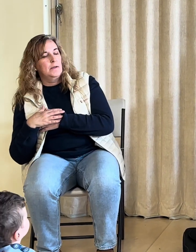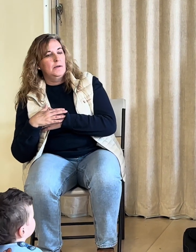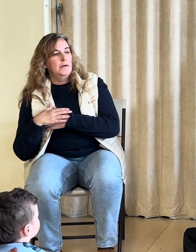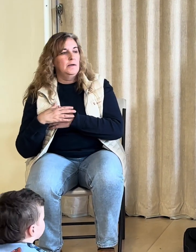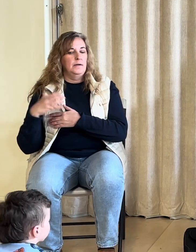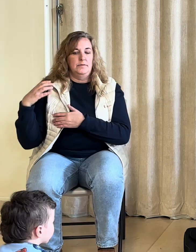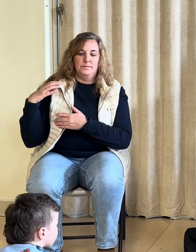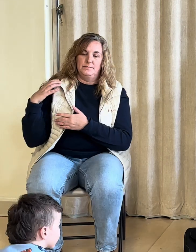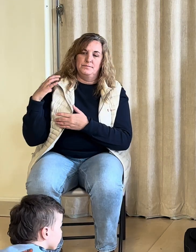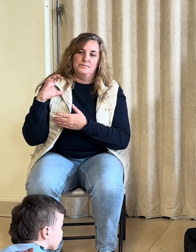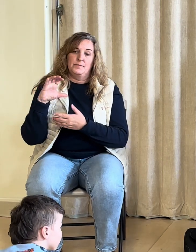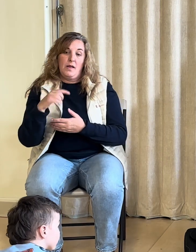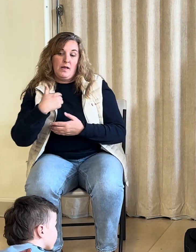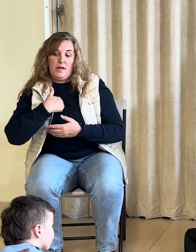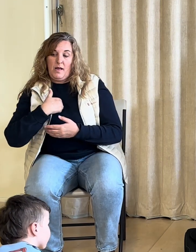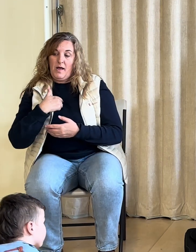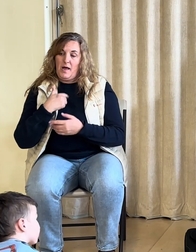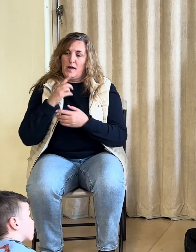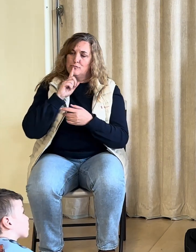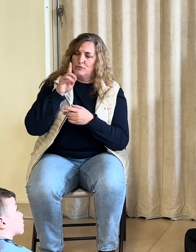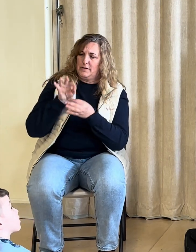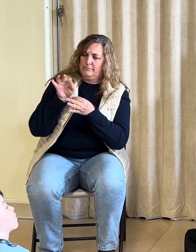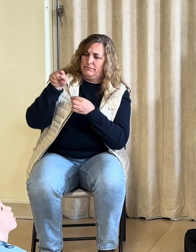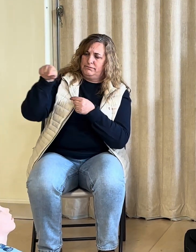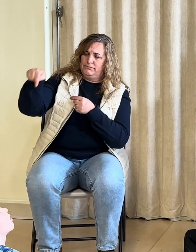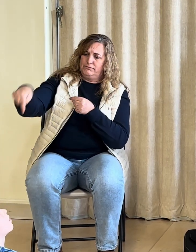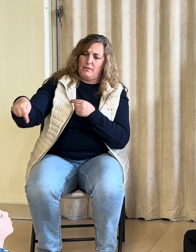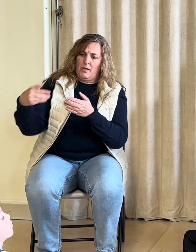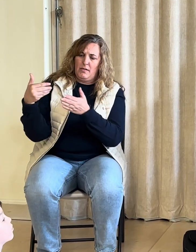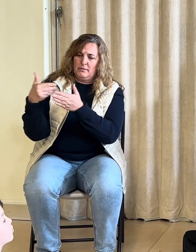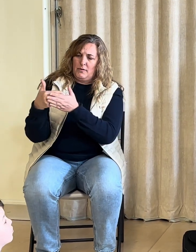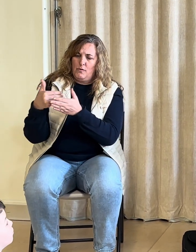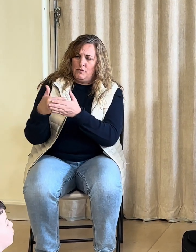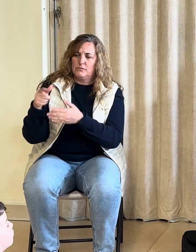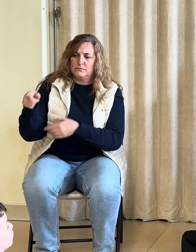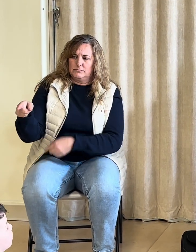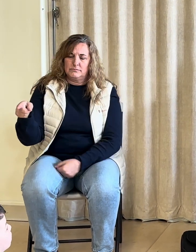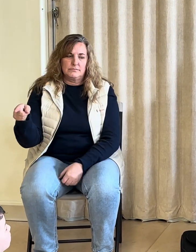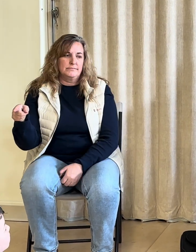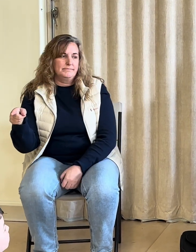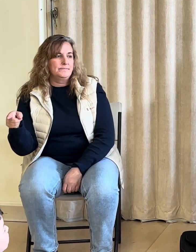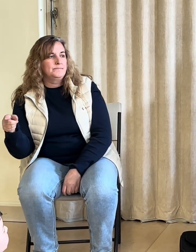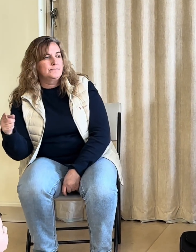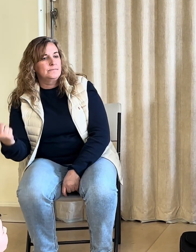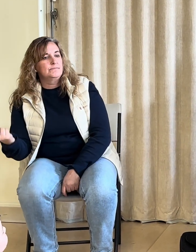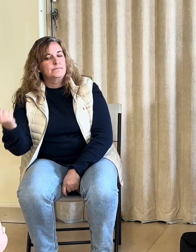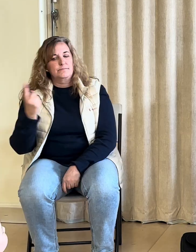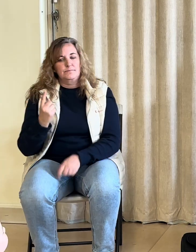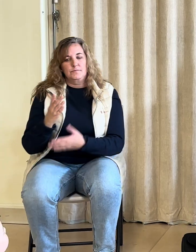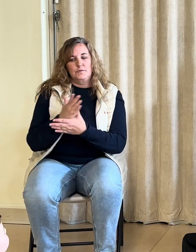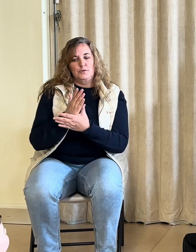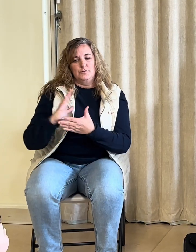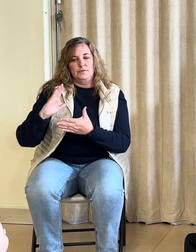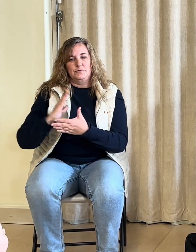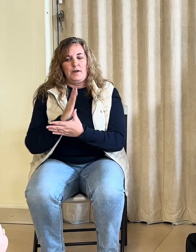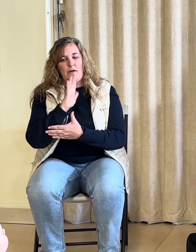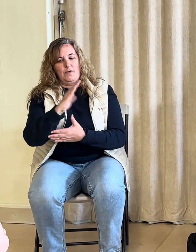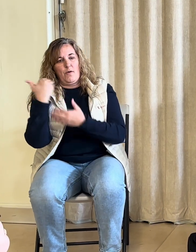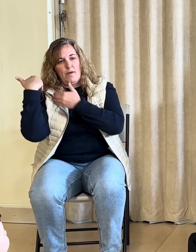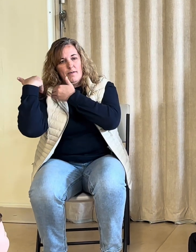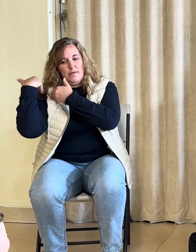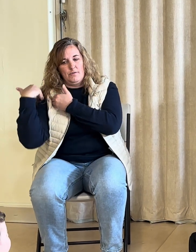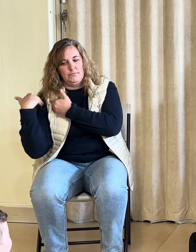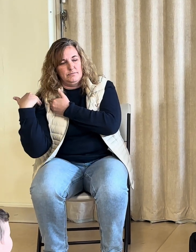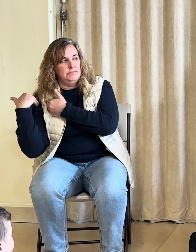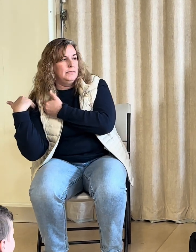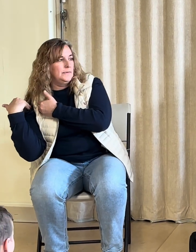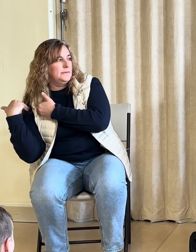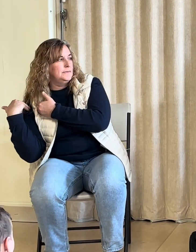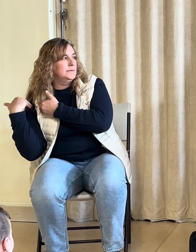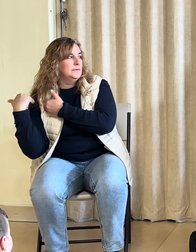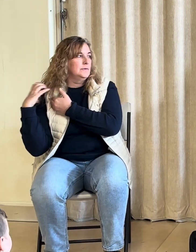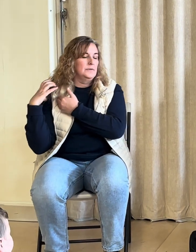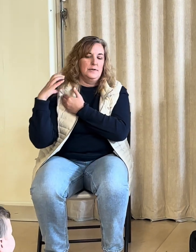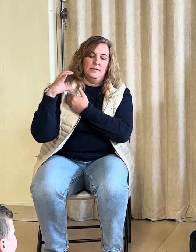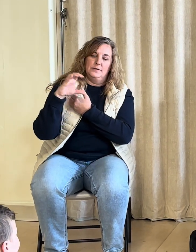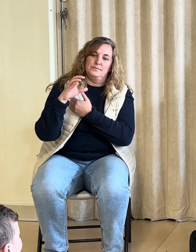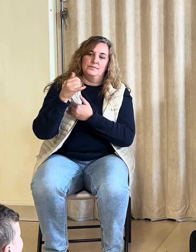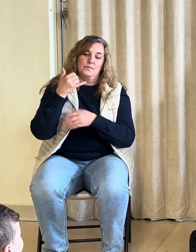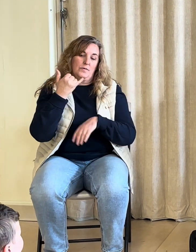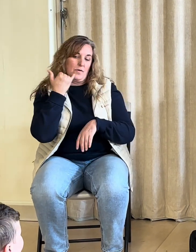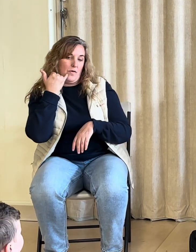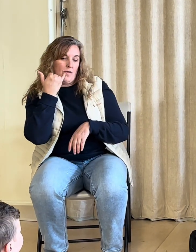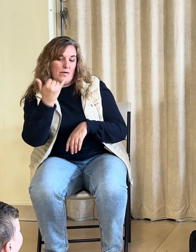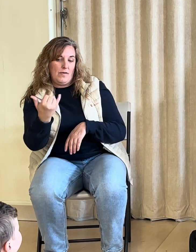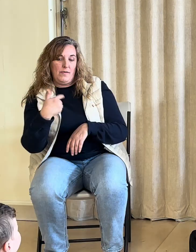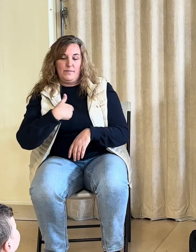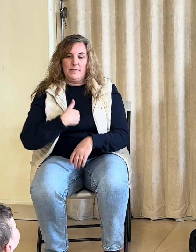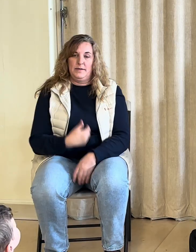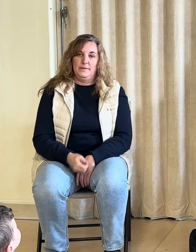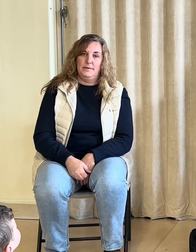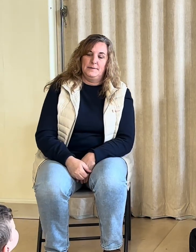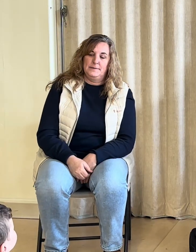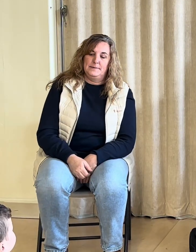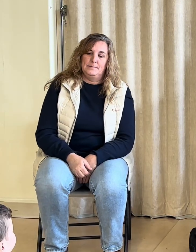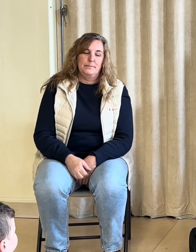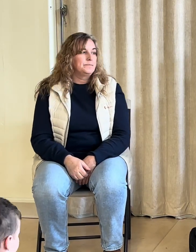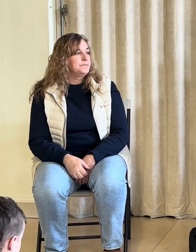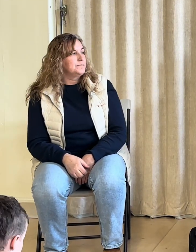I'm right up the road I'll share your load if you just call me